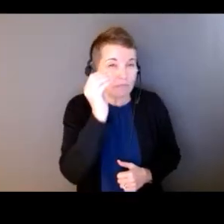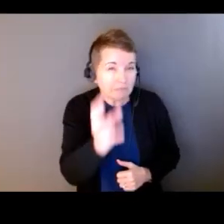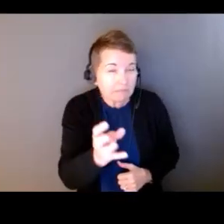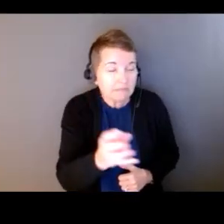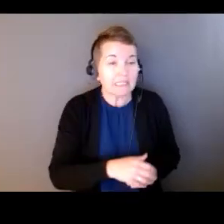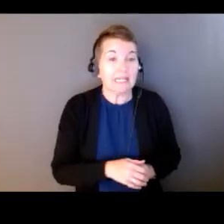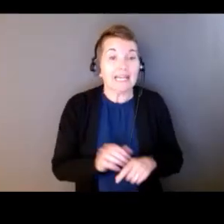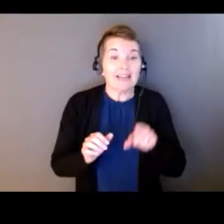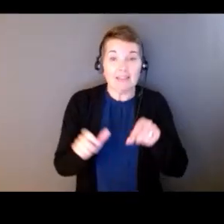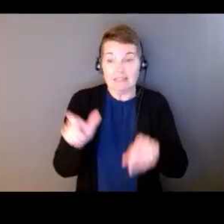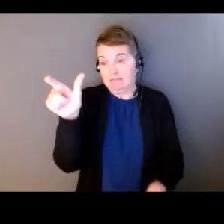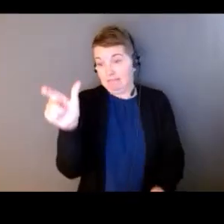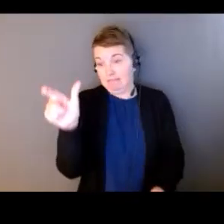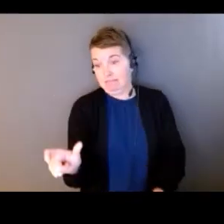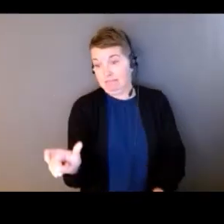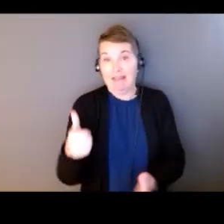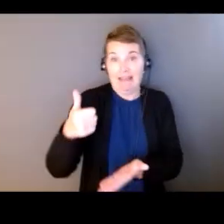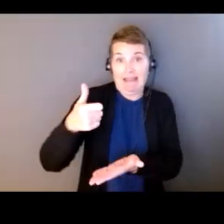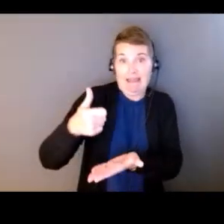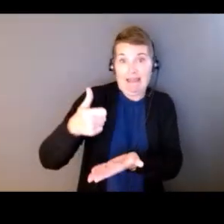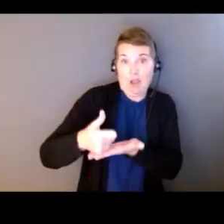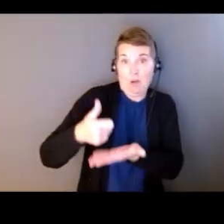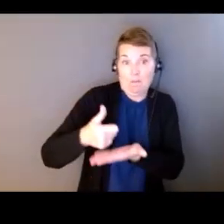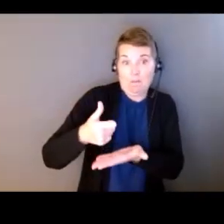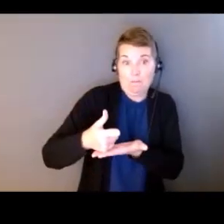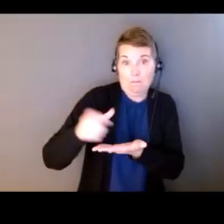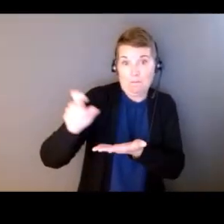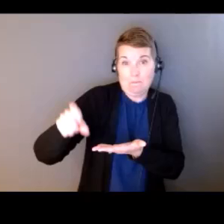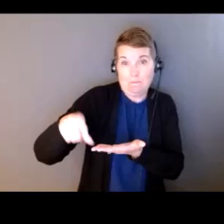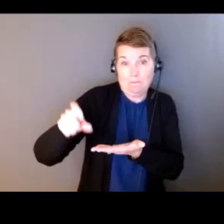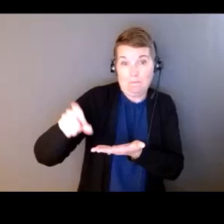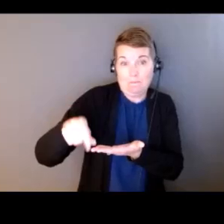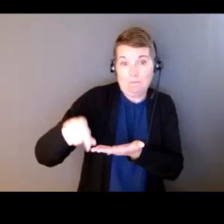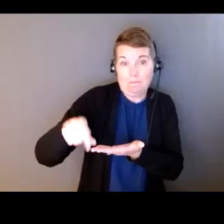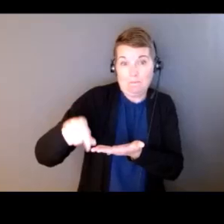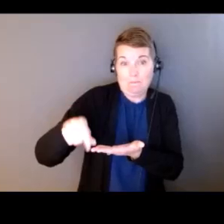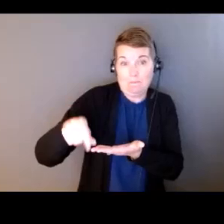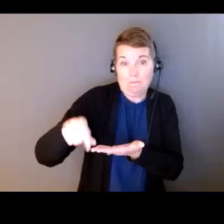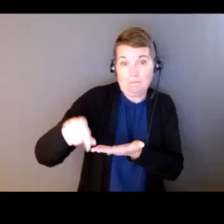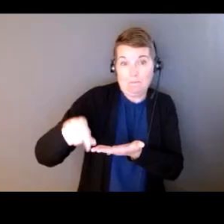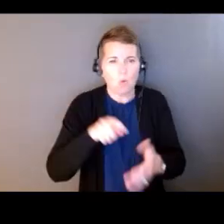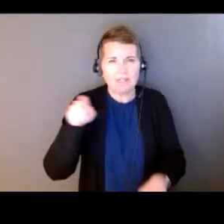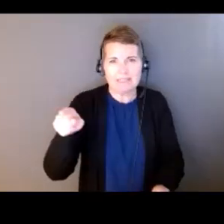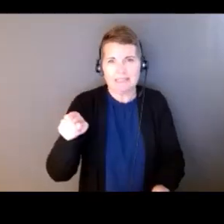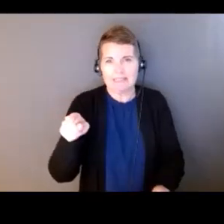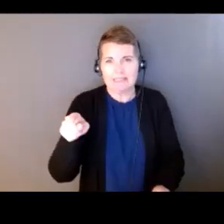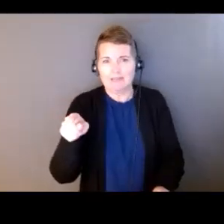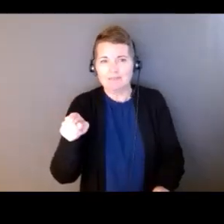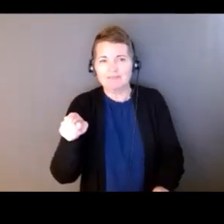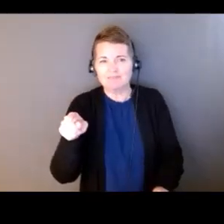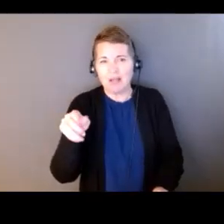section, you will notice a flag there or some text pointing an applicant to